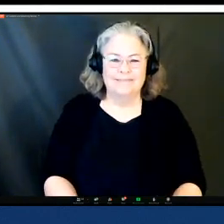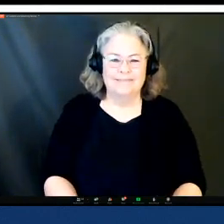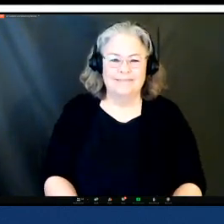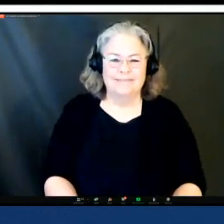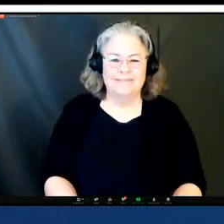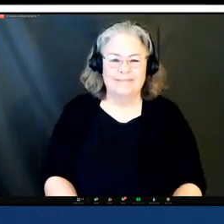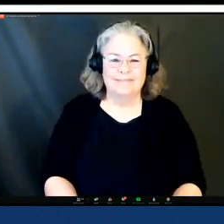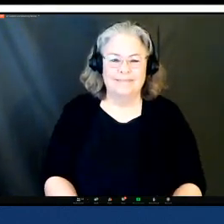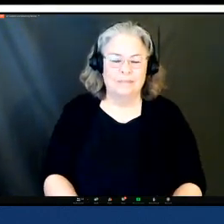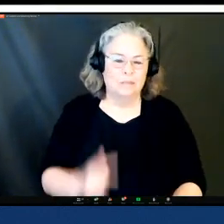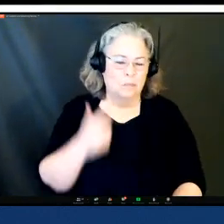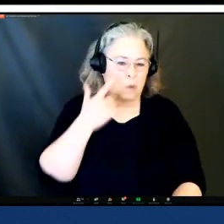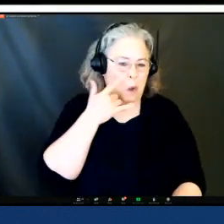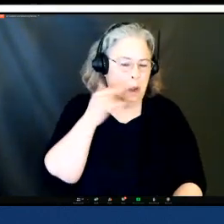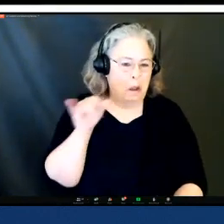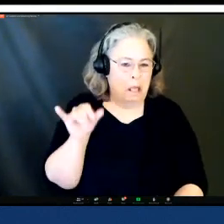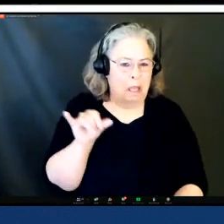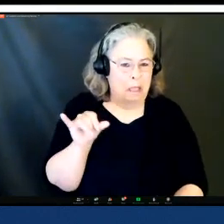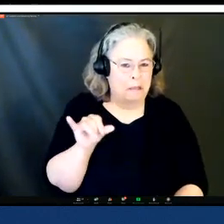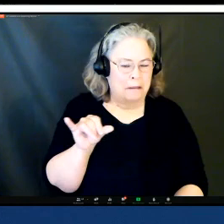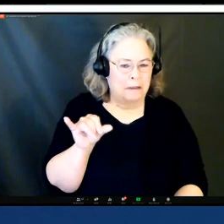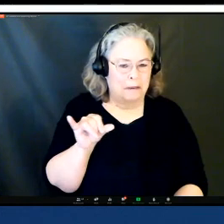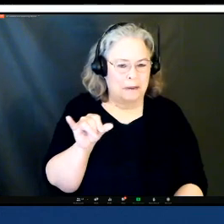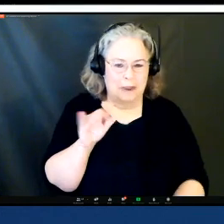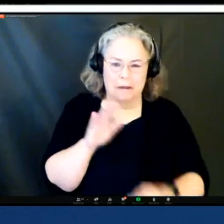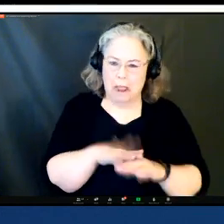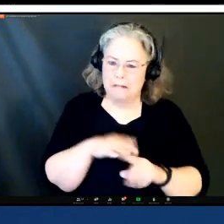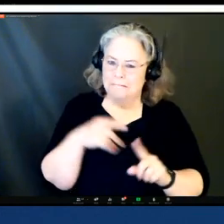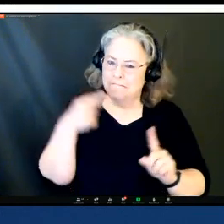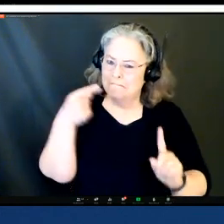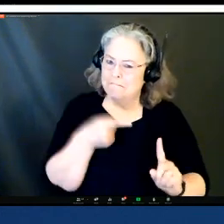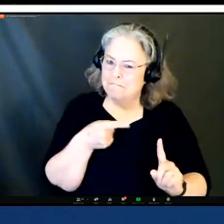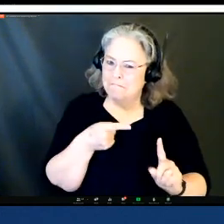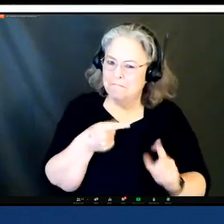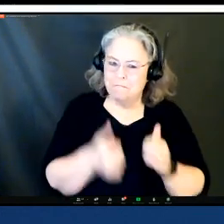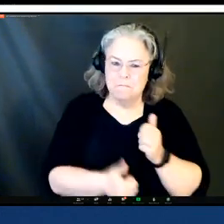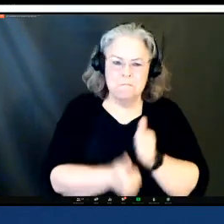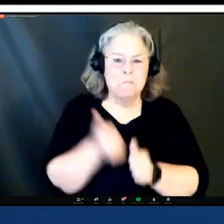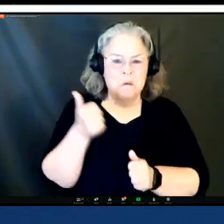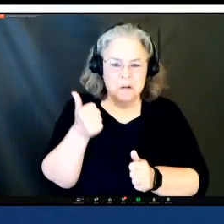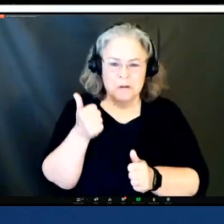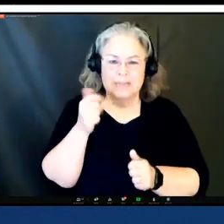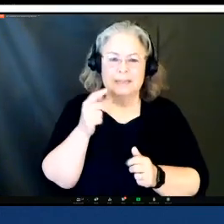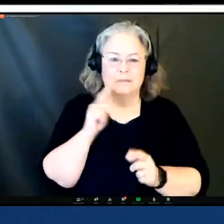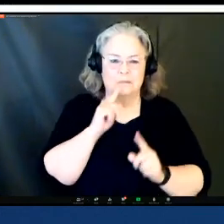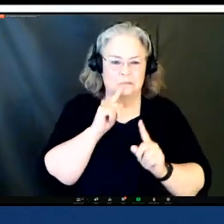It looks like they're right on target. A majority of folks responding to the poll,